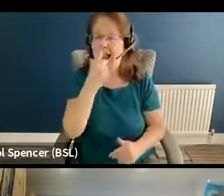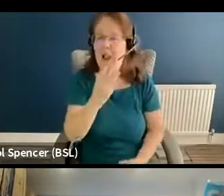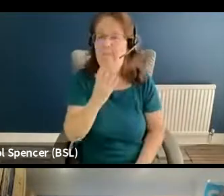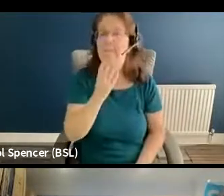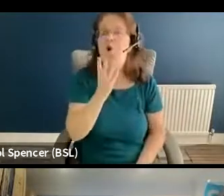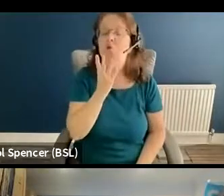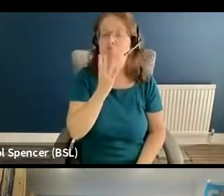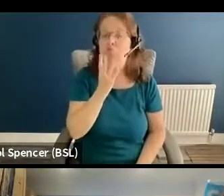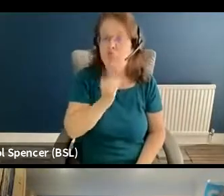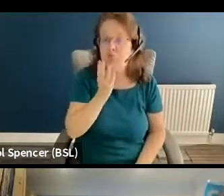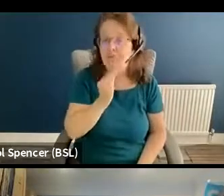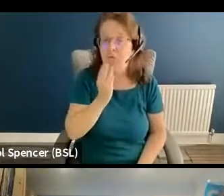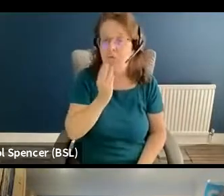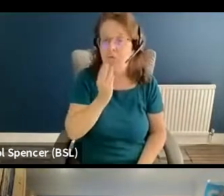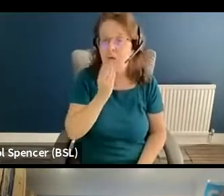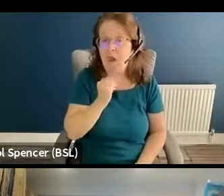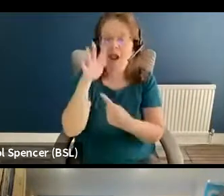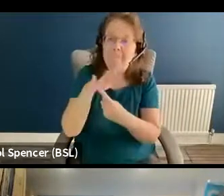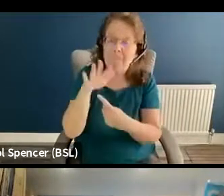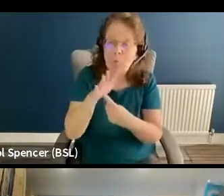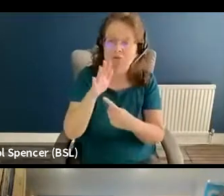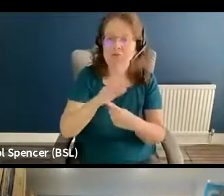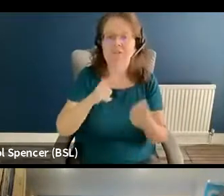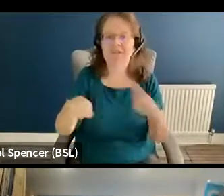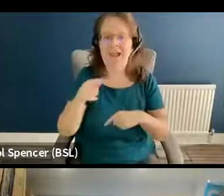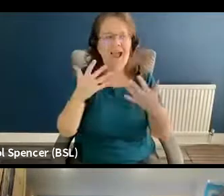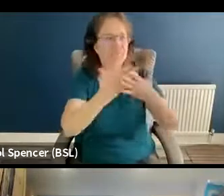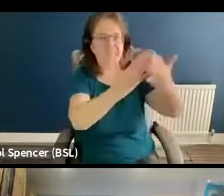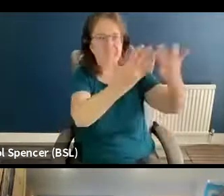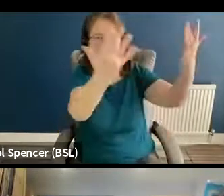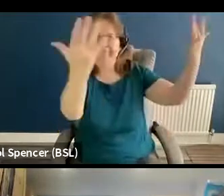And in fact, really important because there's so much technology that's happening and evolving so